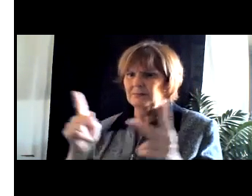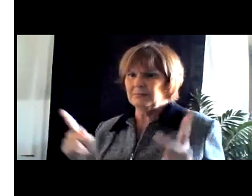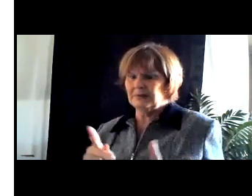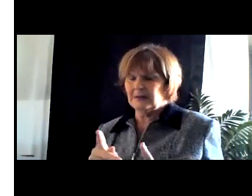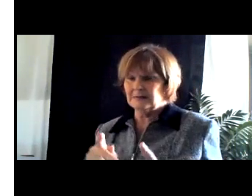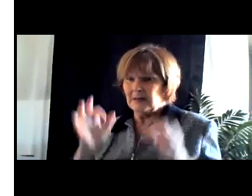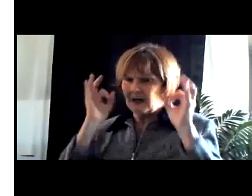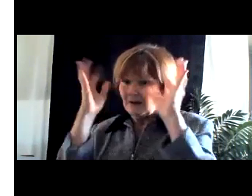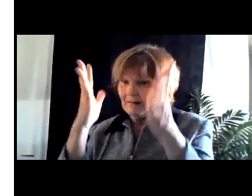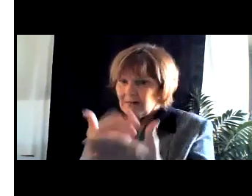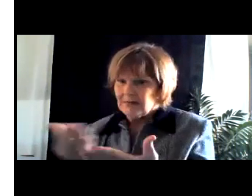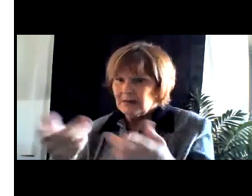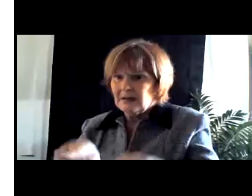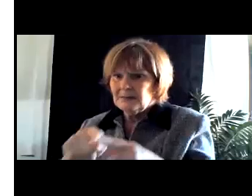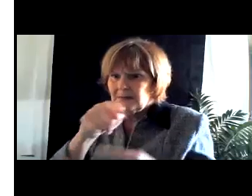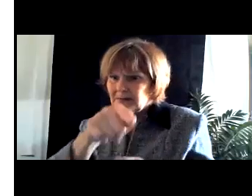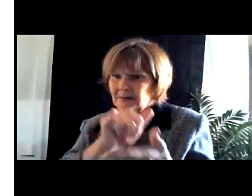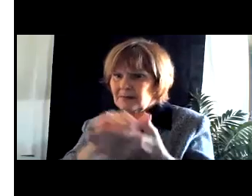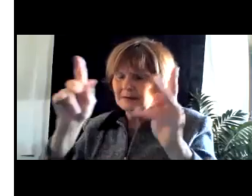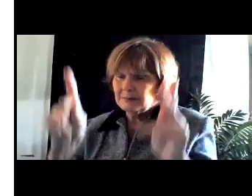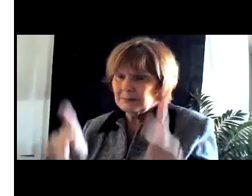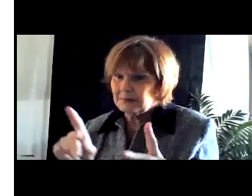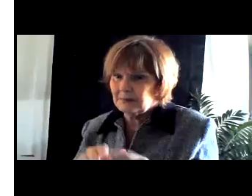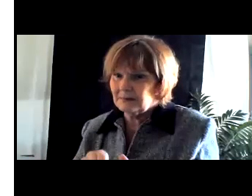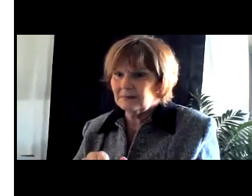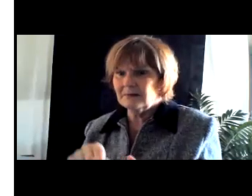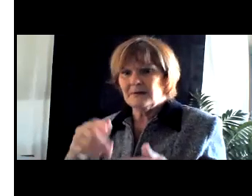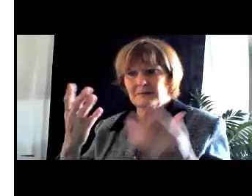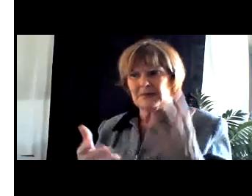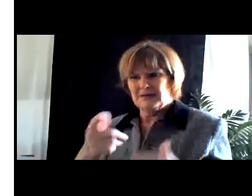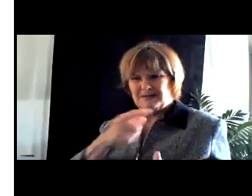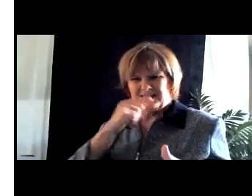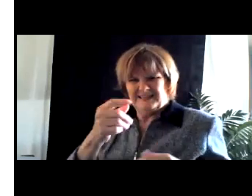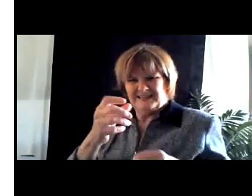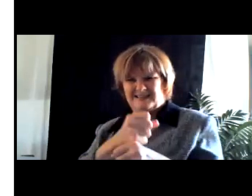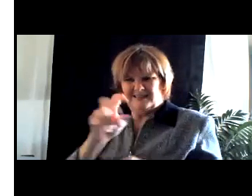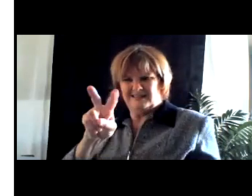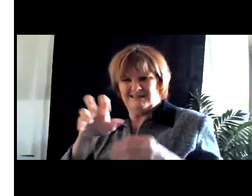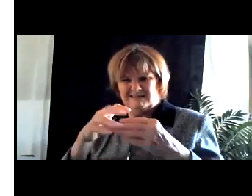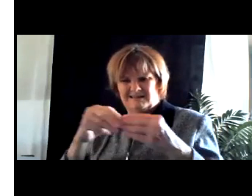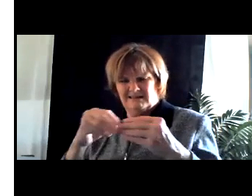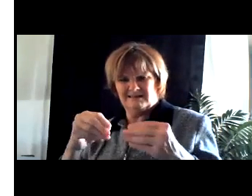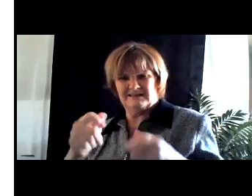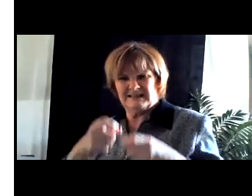just in order to get access to maybe a $200 gift card or access to sign up for federal services